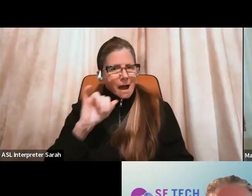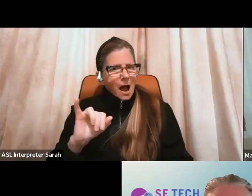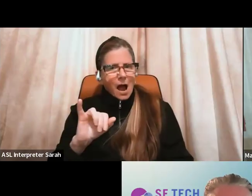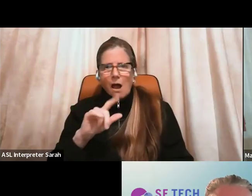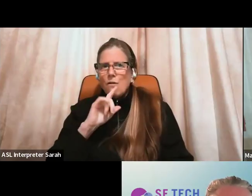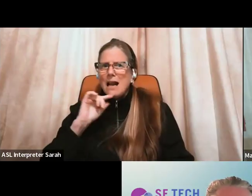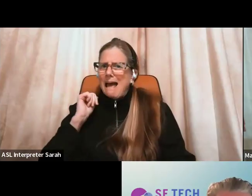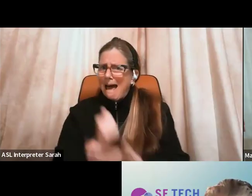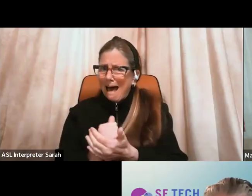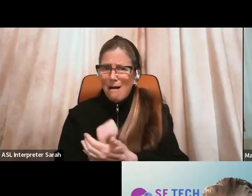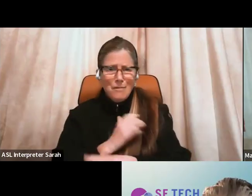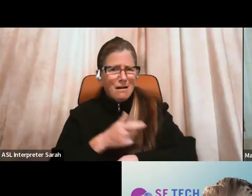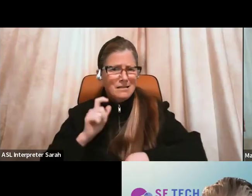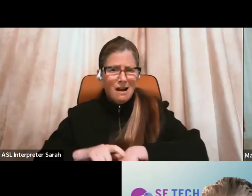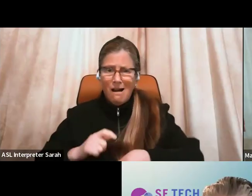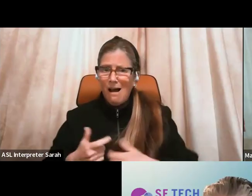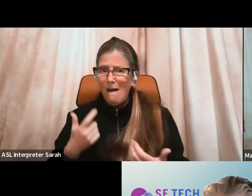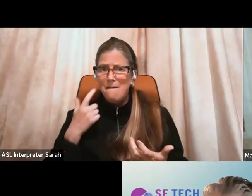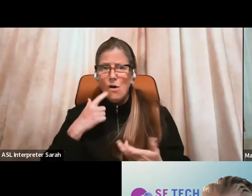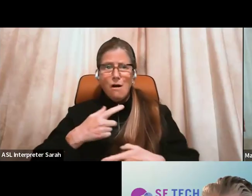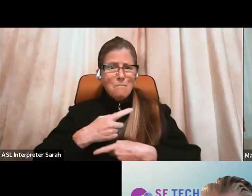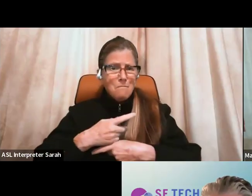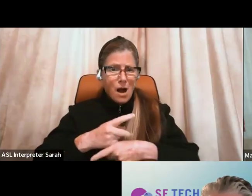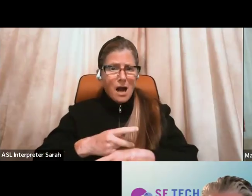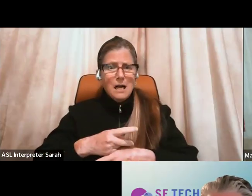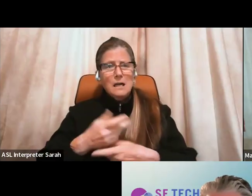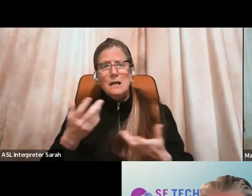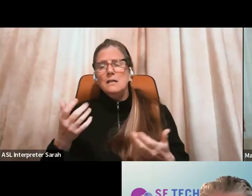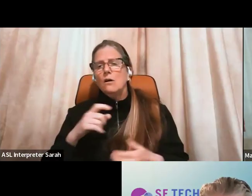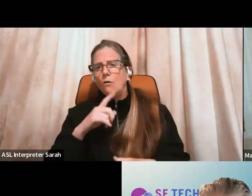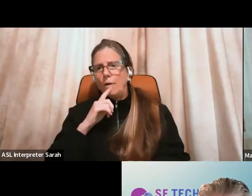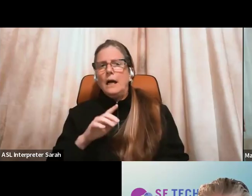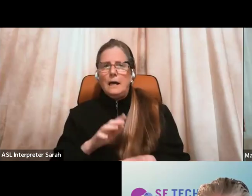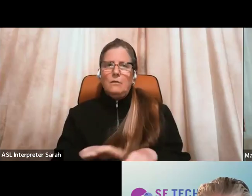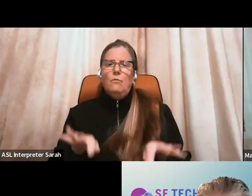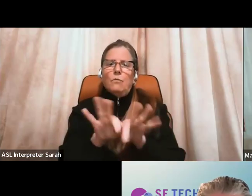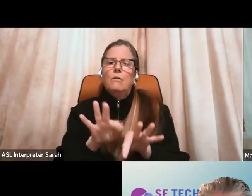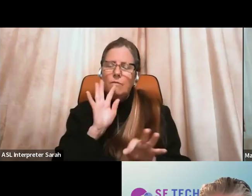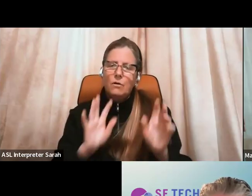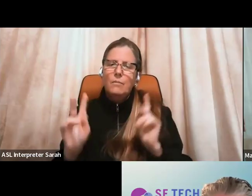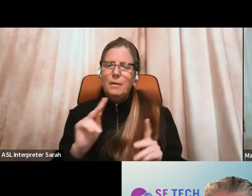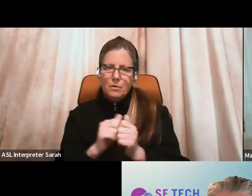save our time, so it is absolutely worthwhile for people with disabilities just even to learn how to